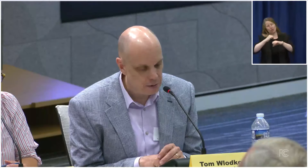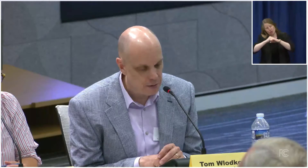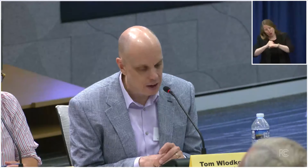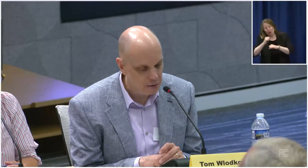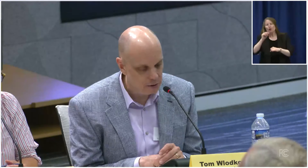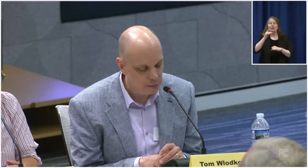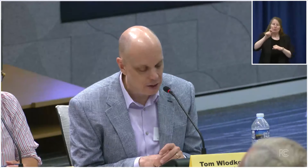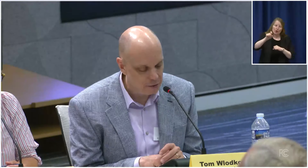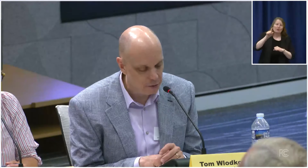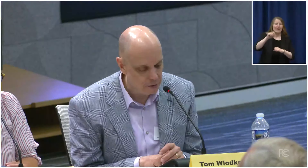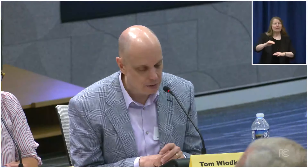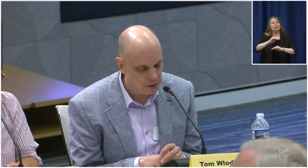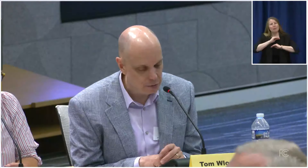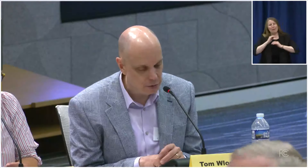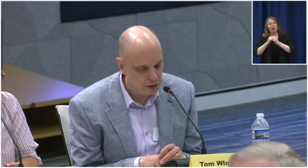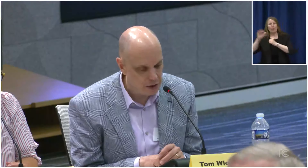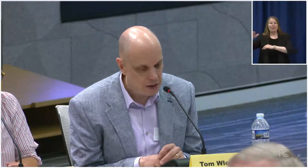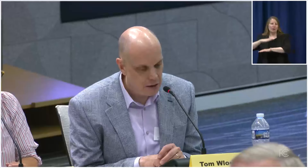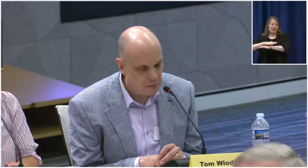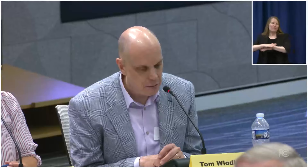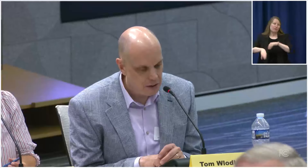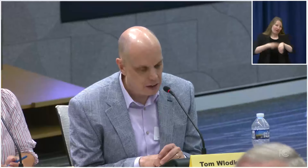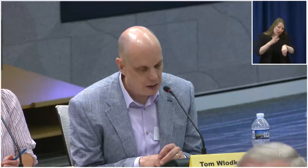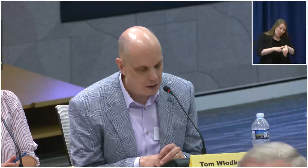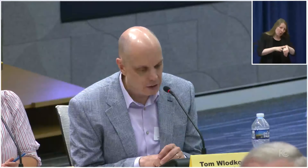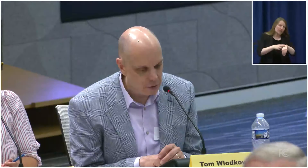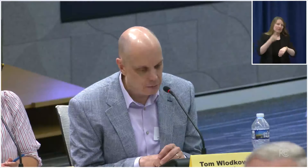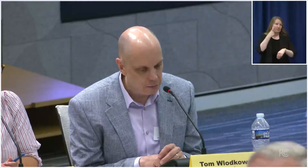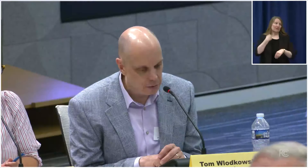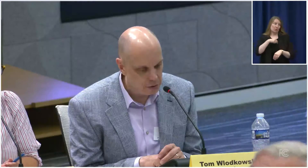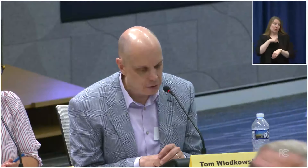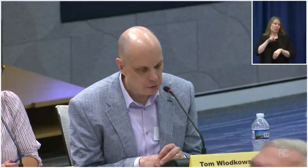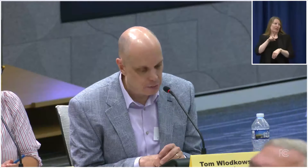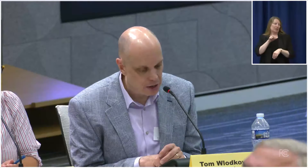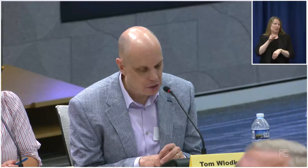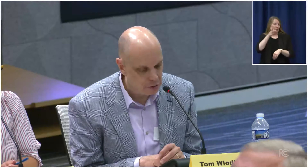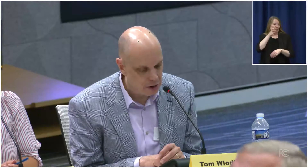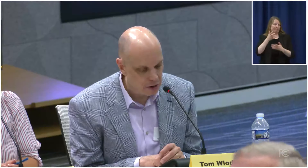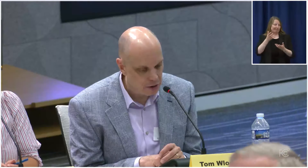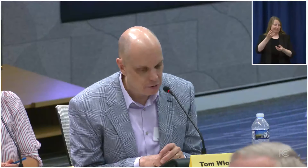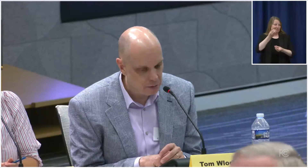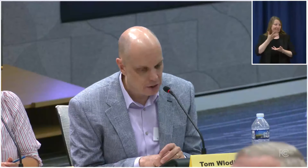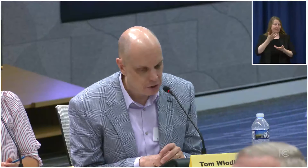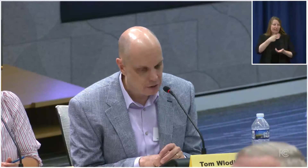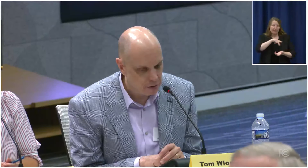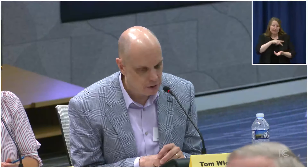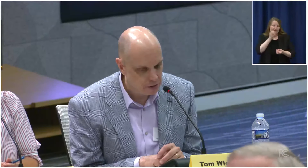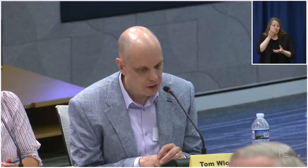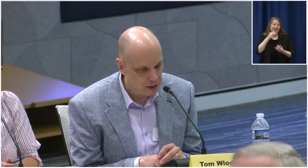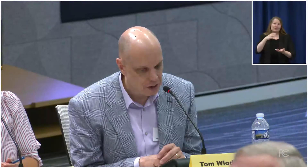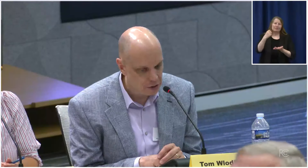MAKE SURE THAT WE CAN YOU KNOW GET INTO THE ITRS, GET OUR NUMBERS INTO THE ITRS. AND OBVIOUSLY CERTAIN